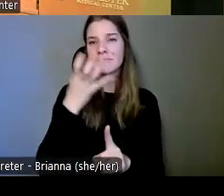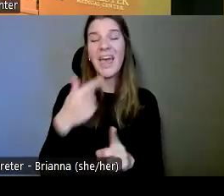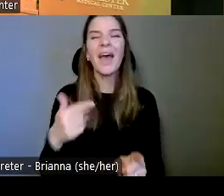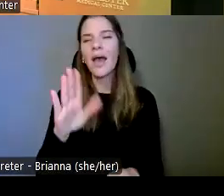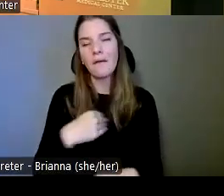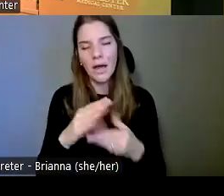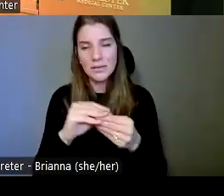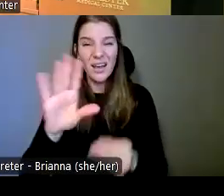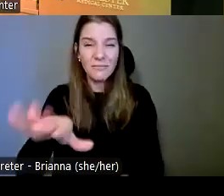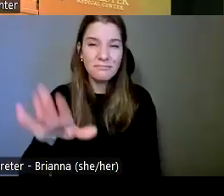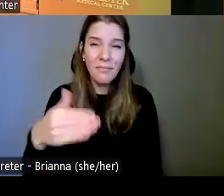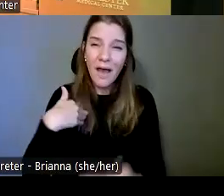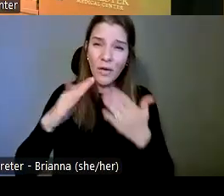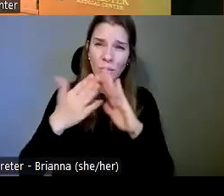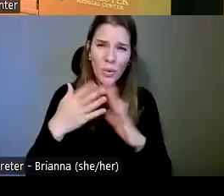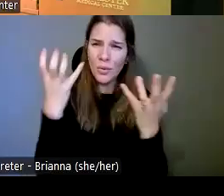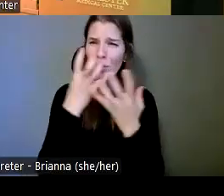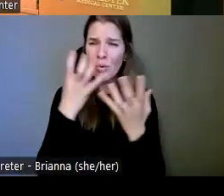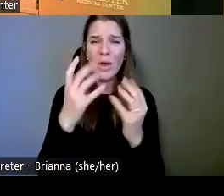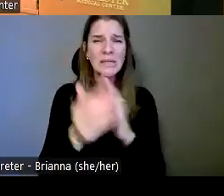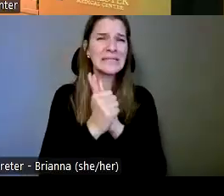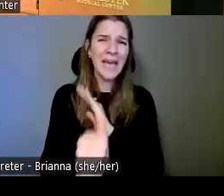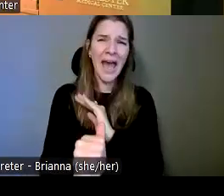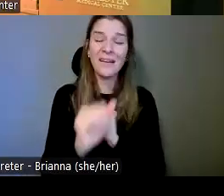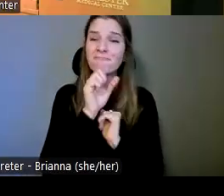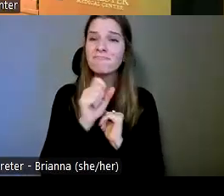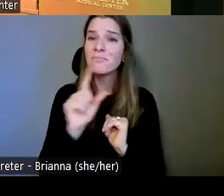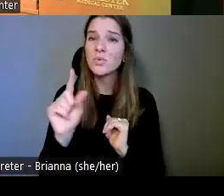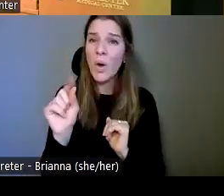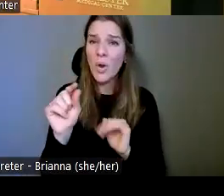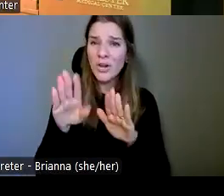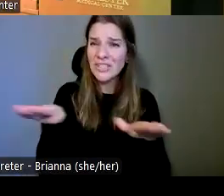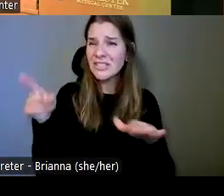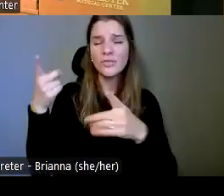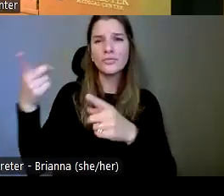there was these really talented 20-year-olds who are going out and visiting with elderly people